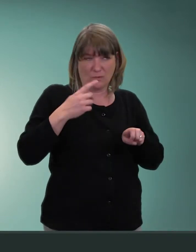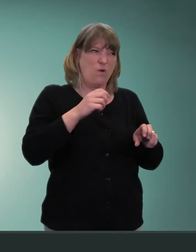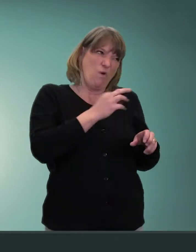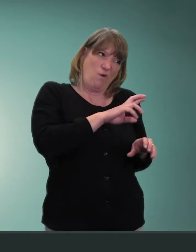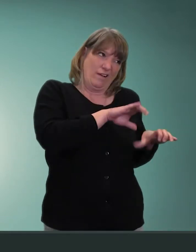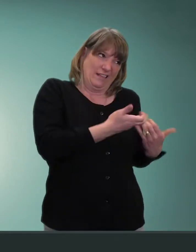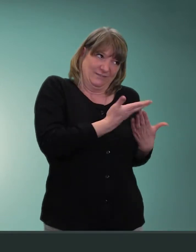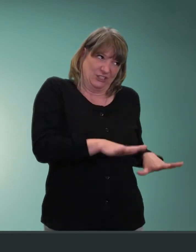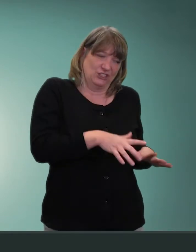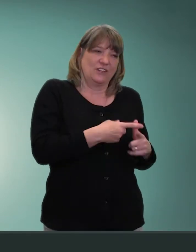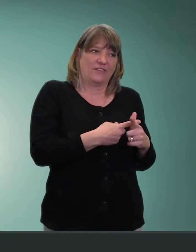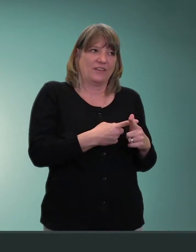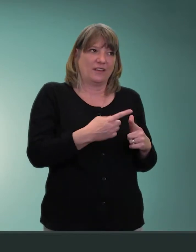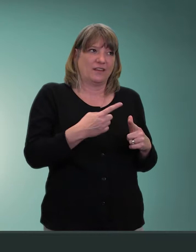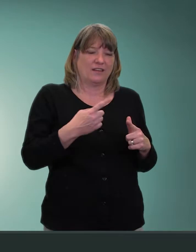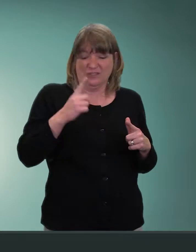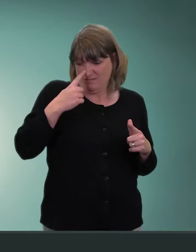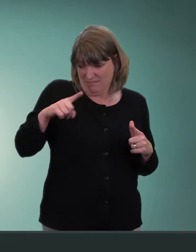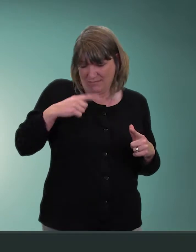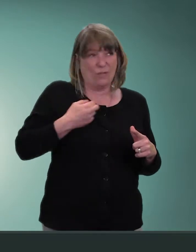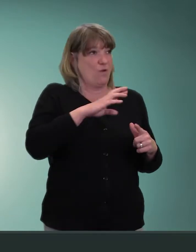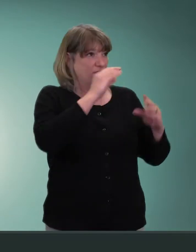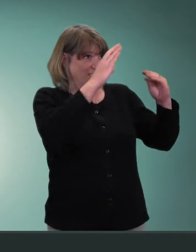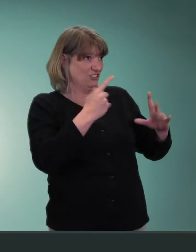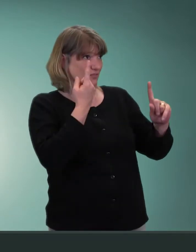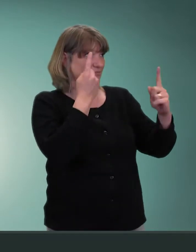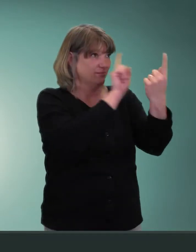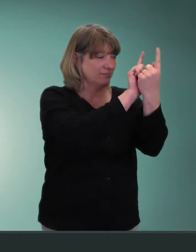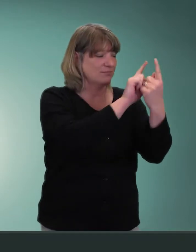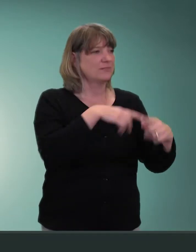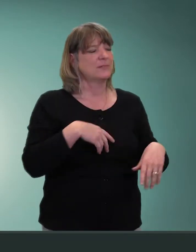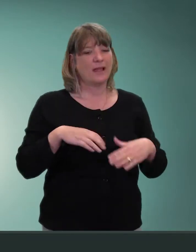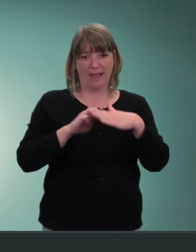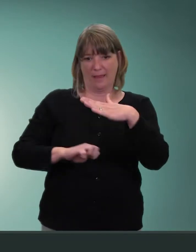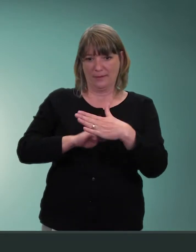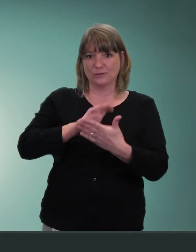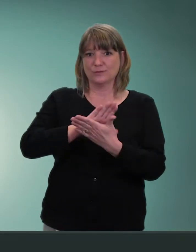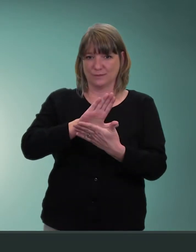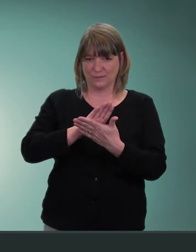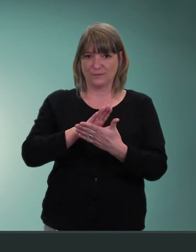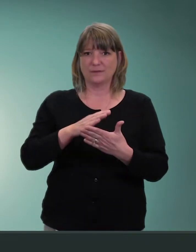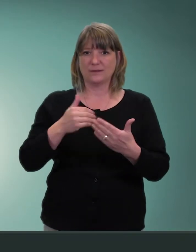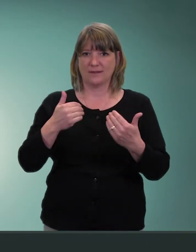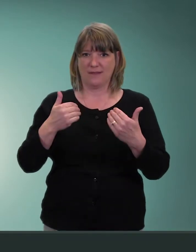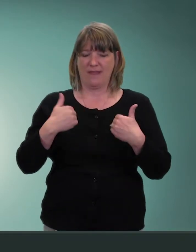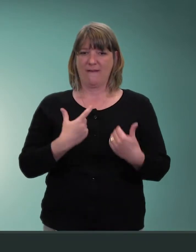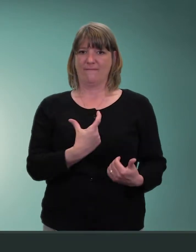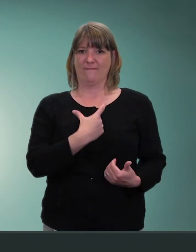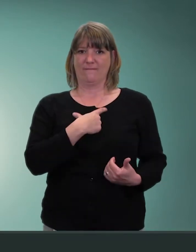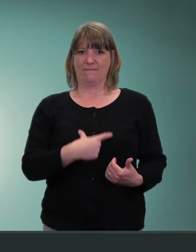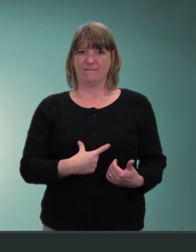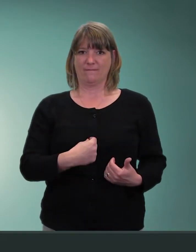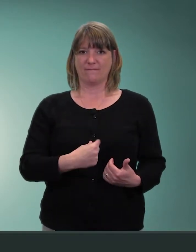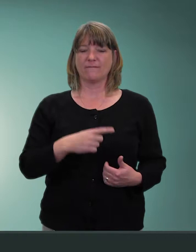or when class is over, I will go ask the teacher what was going on. In elementary school I did have the FM system,